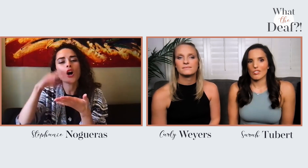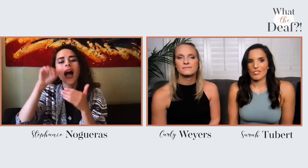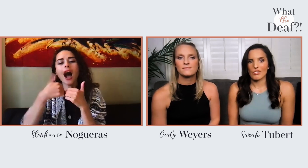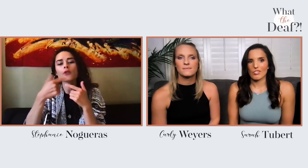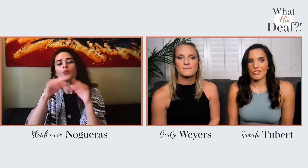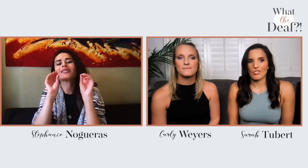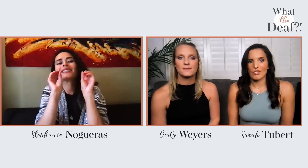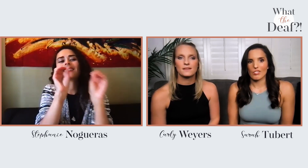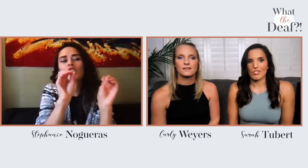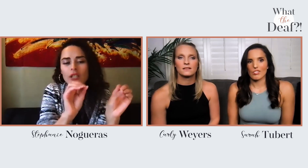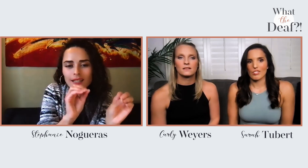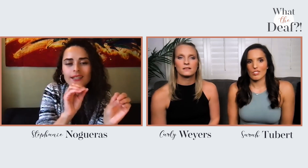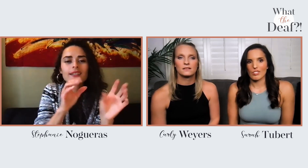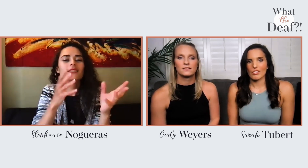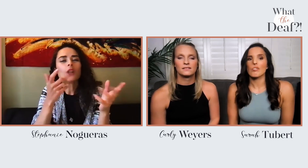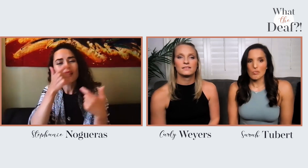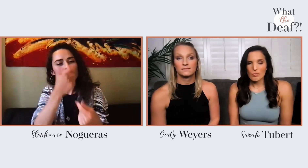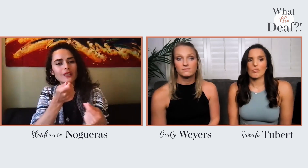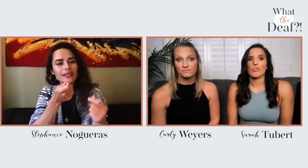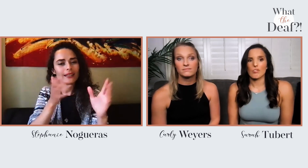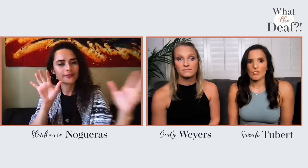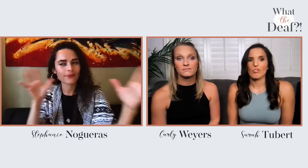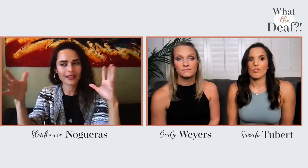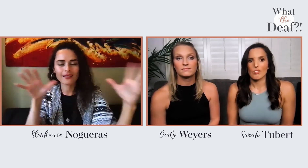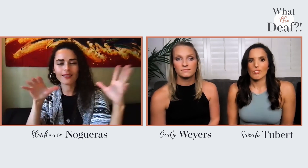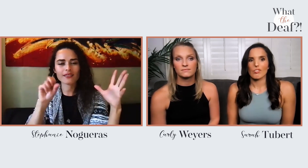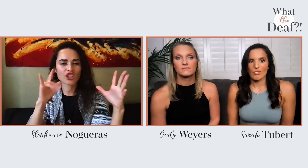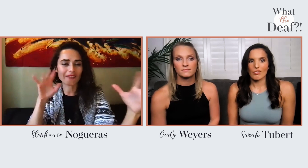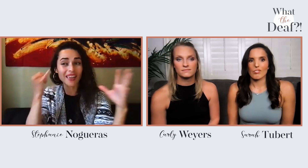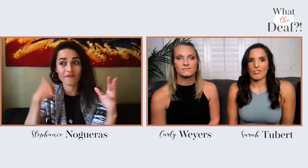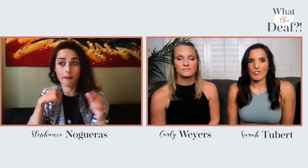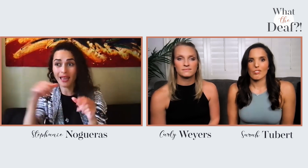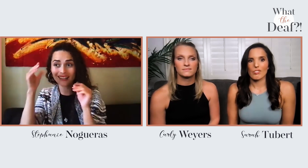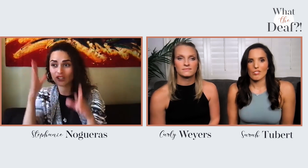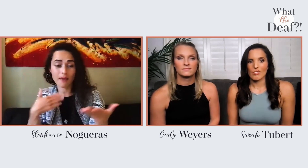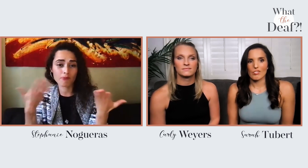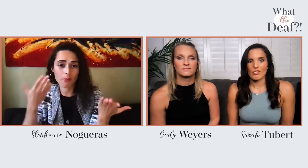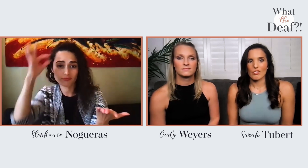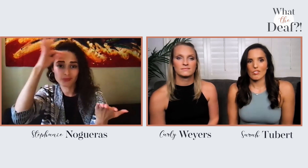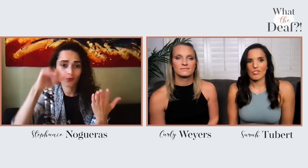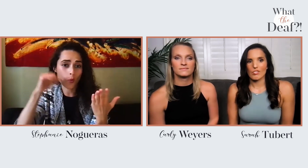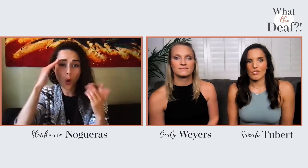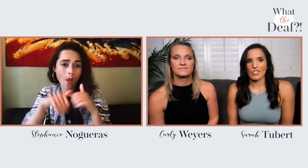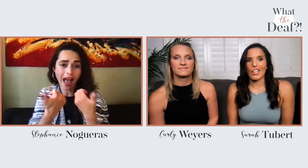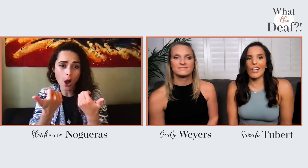I think that it genuinely helped me to know how to teach, how to have these conversations, because if I wasn't a teacher,